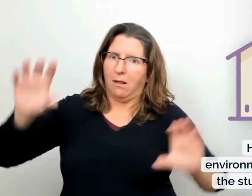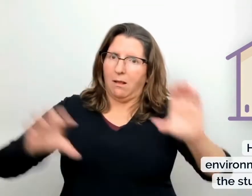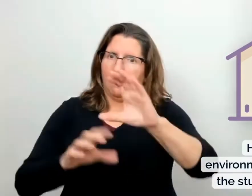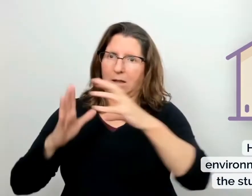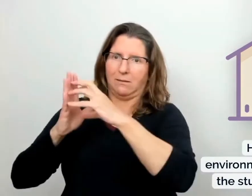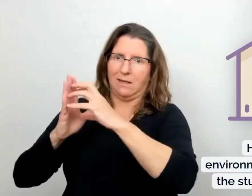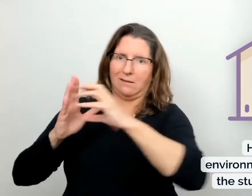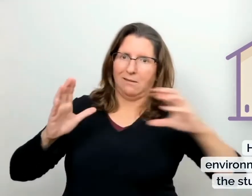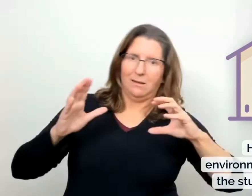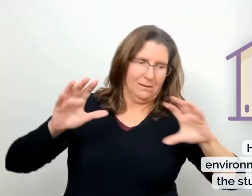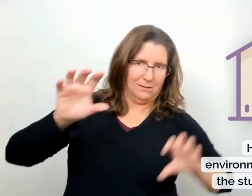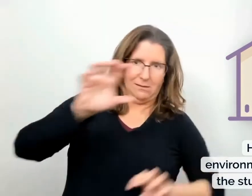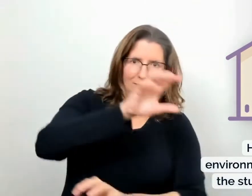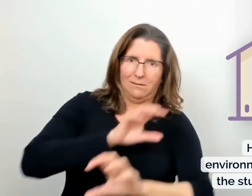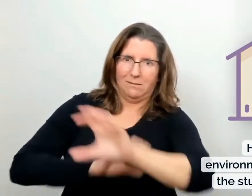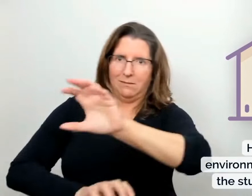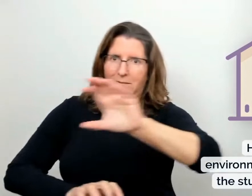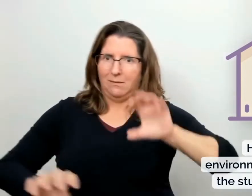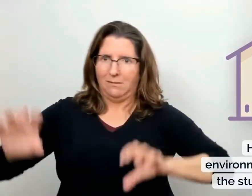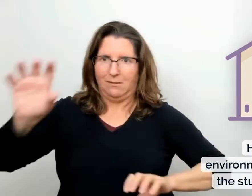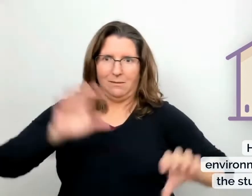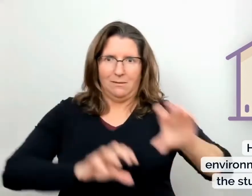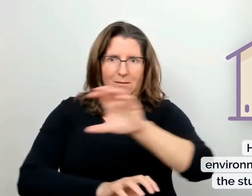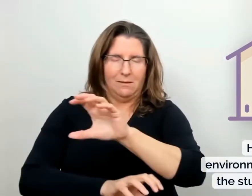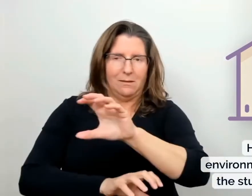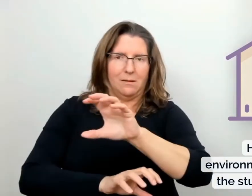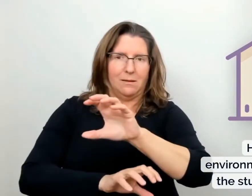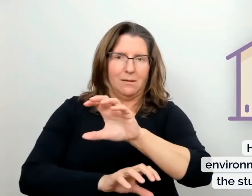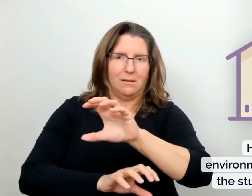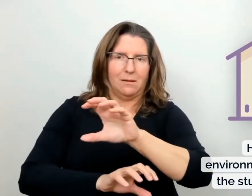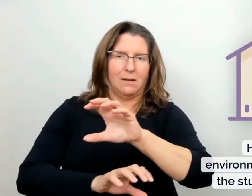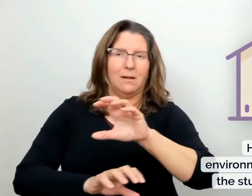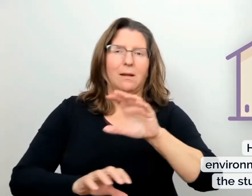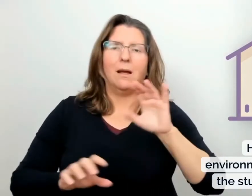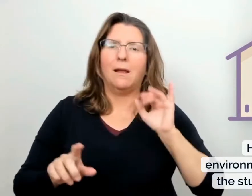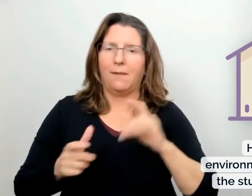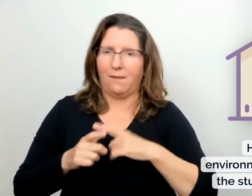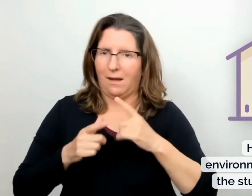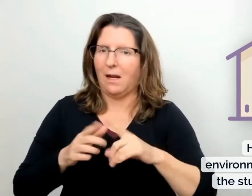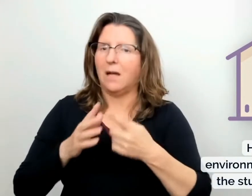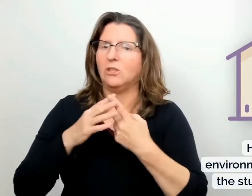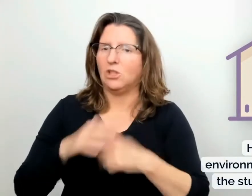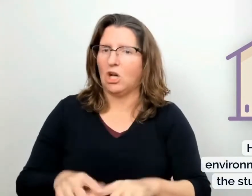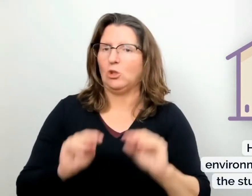Deaf people process things visually. So that's how I structured the teaching and learning.